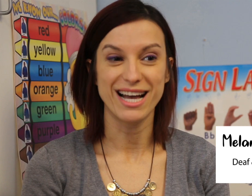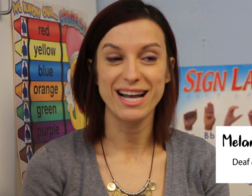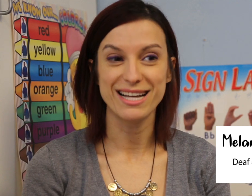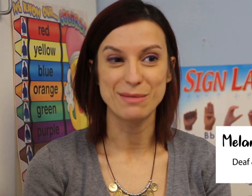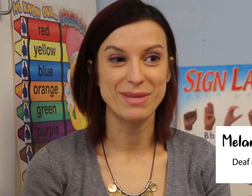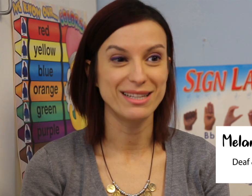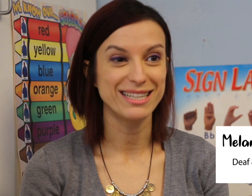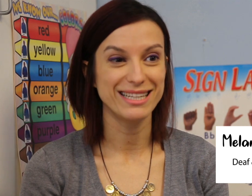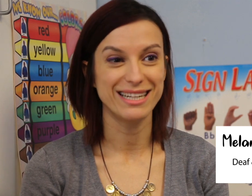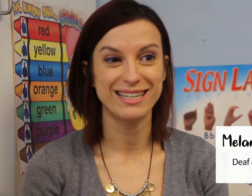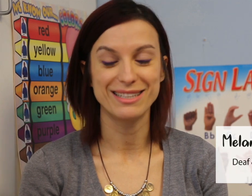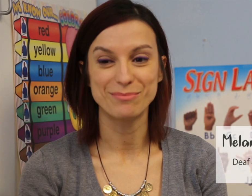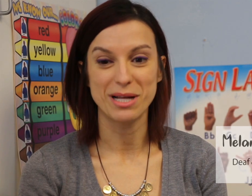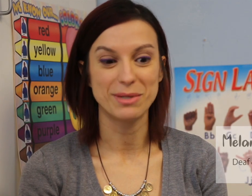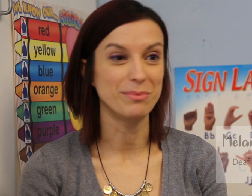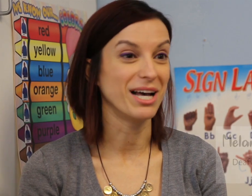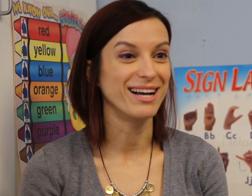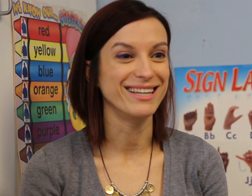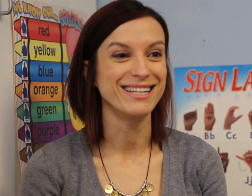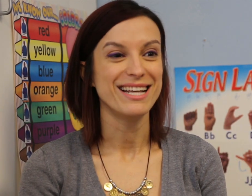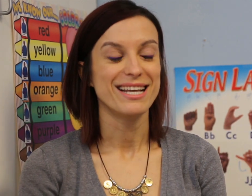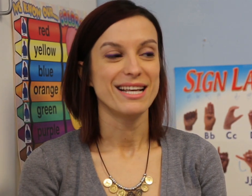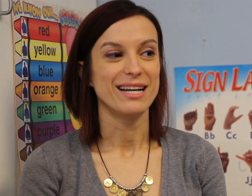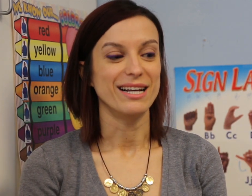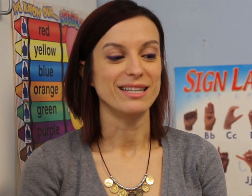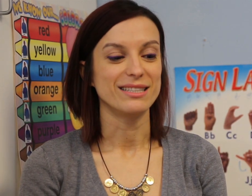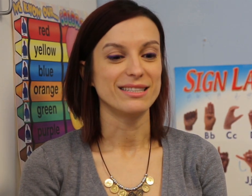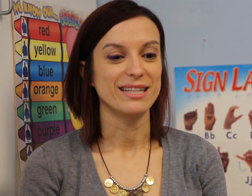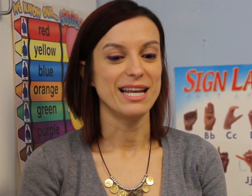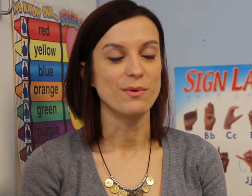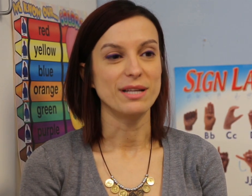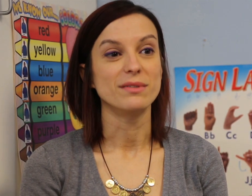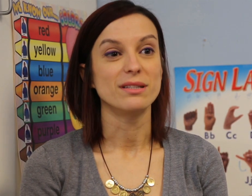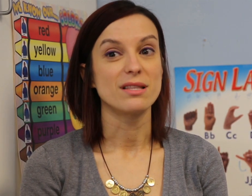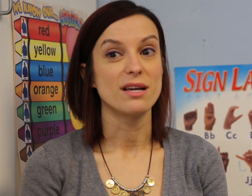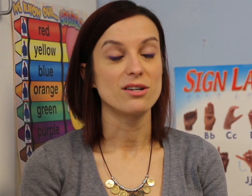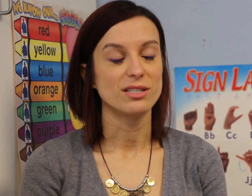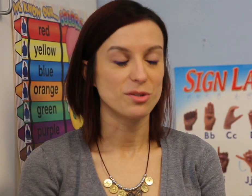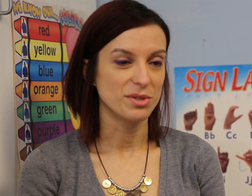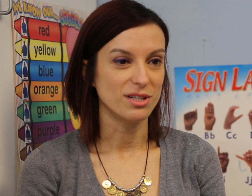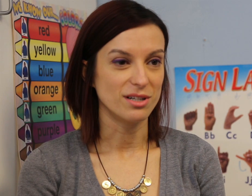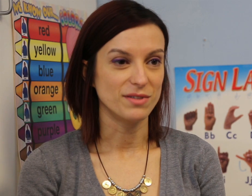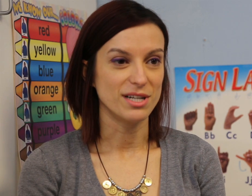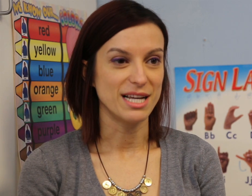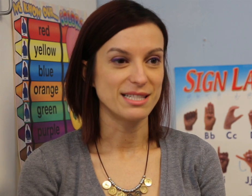hi I'm Melanie and bla bla bla and anyway their interpreter very nicely